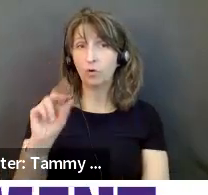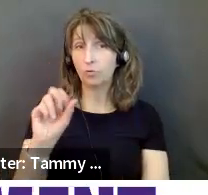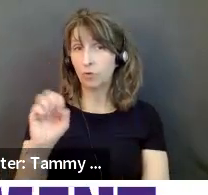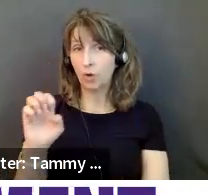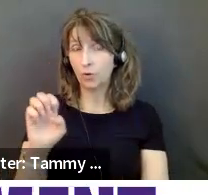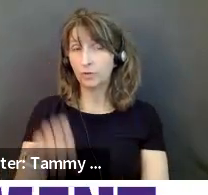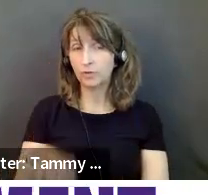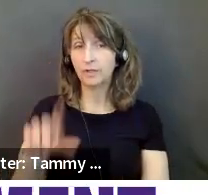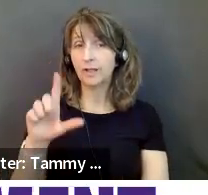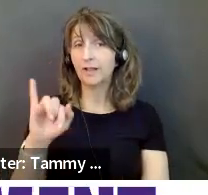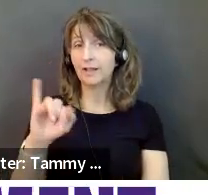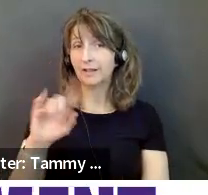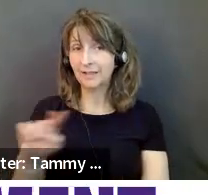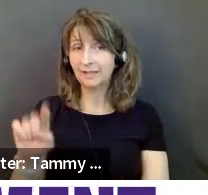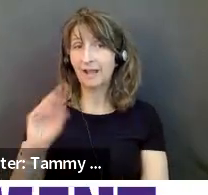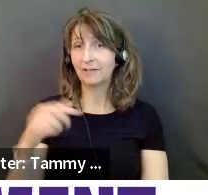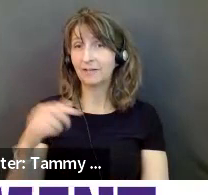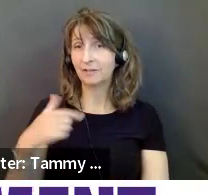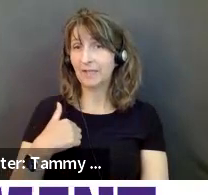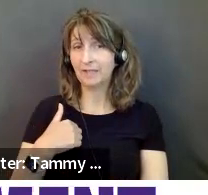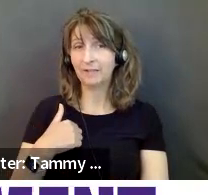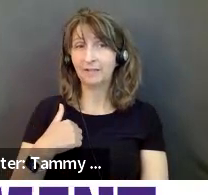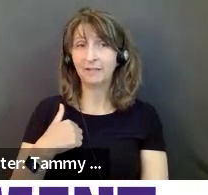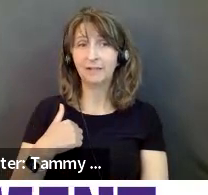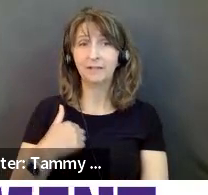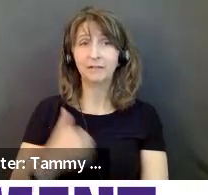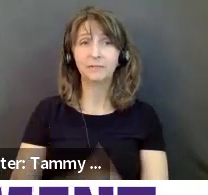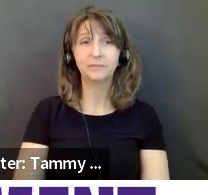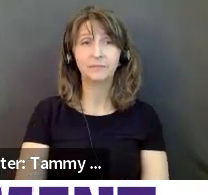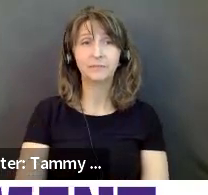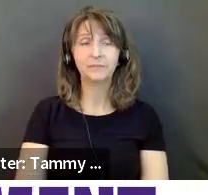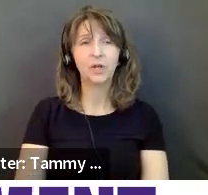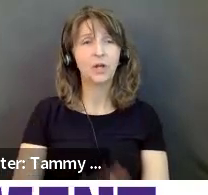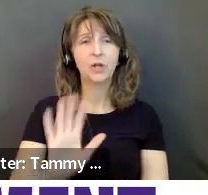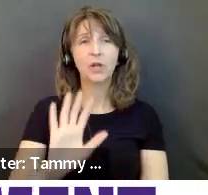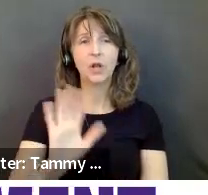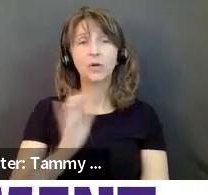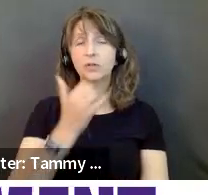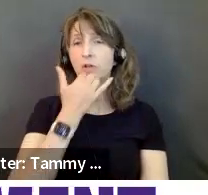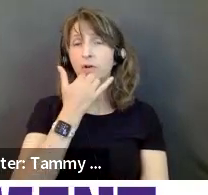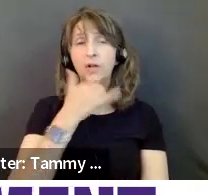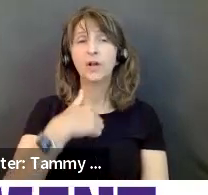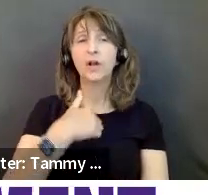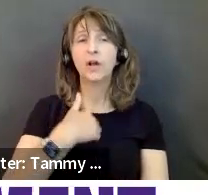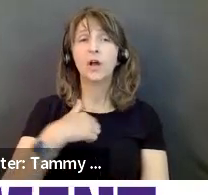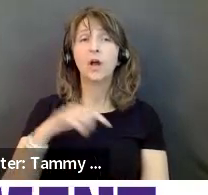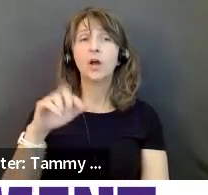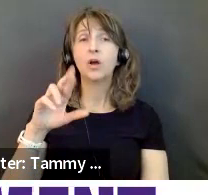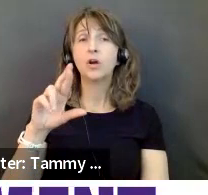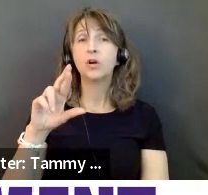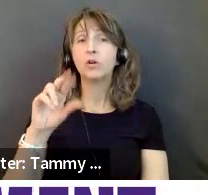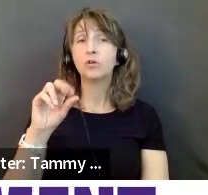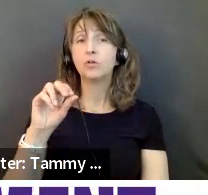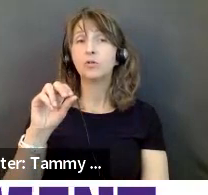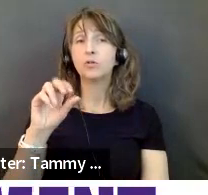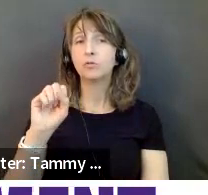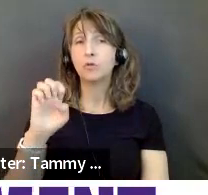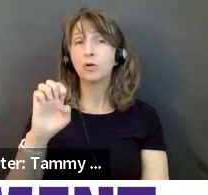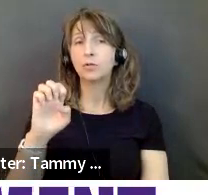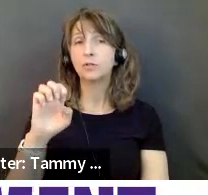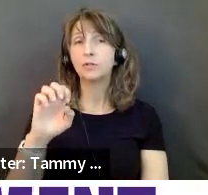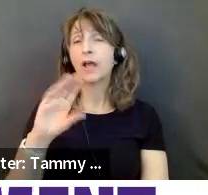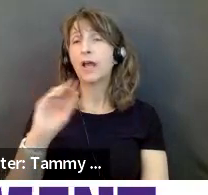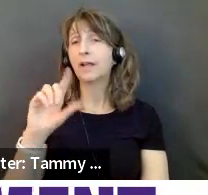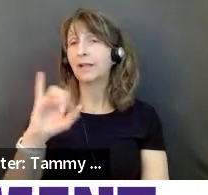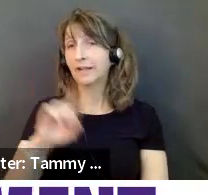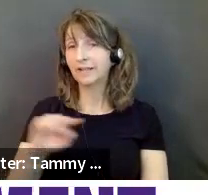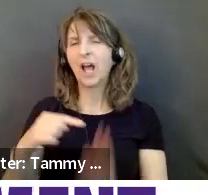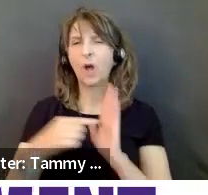Liz and myself. excuse me for Rose and Live. I'll show Liz's contact information in a moment.